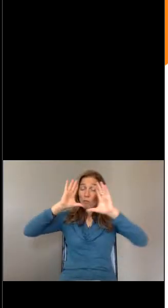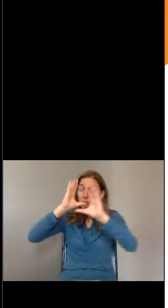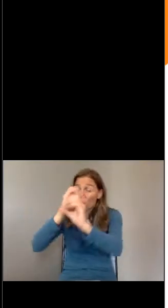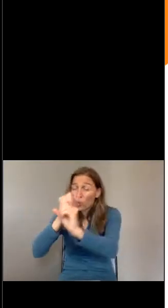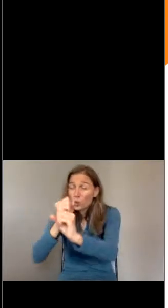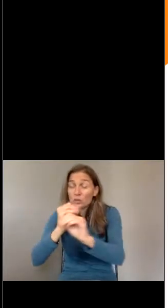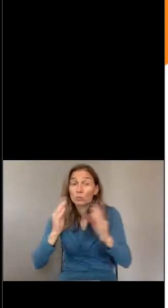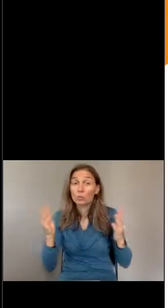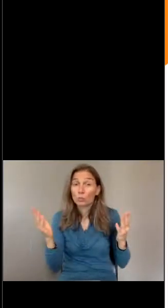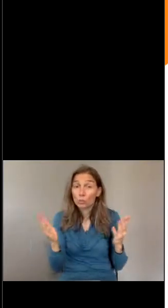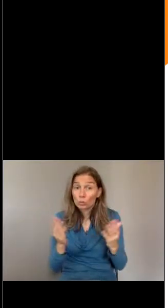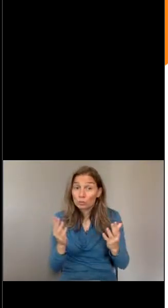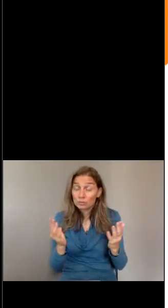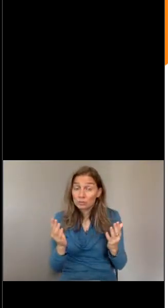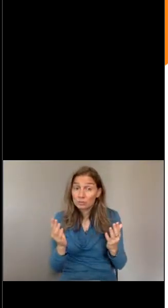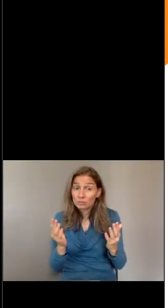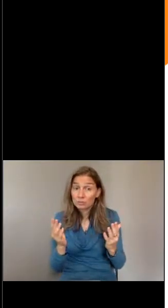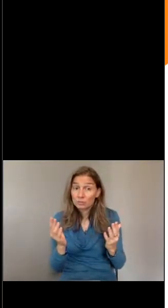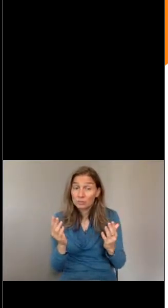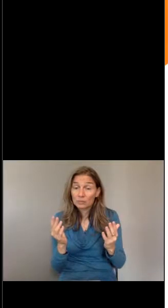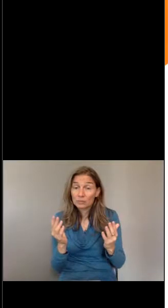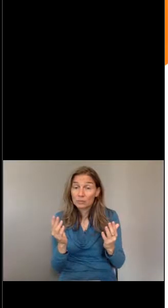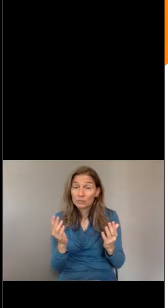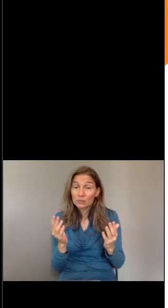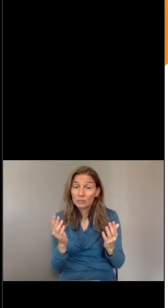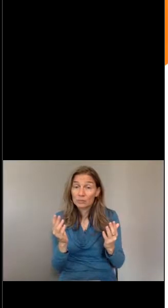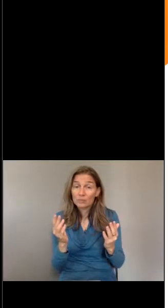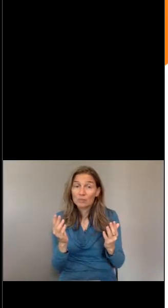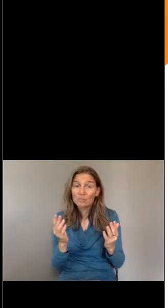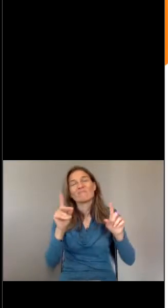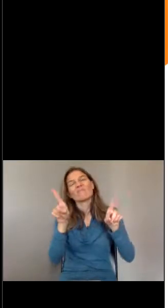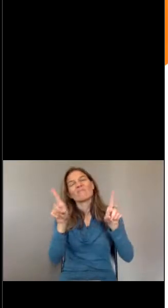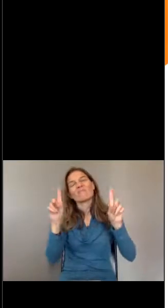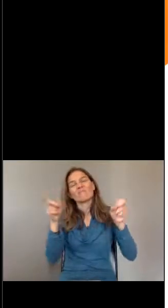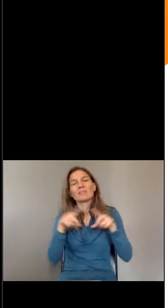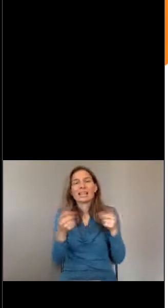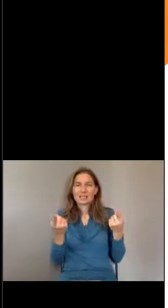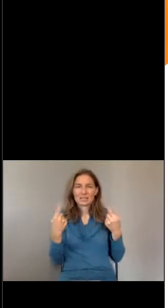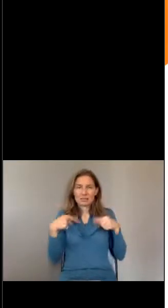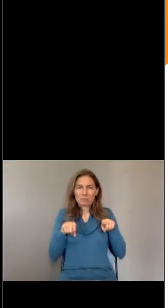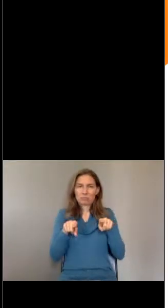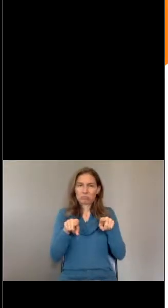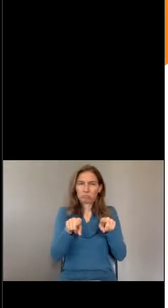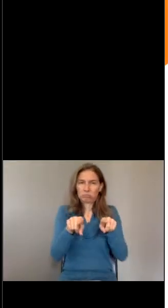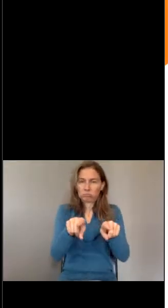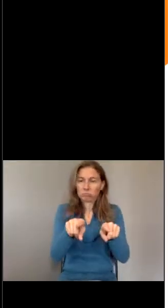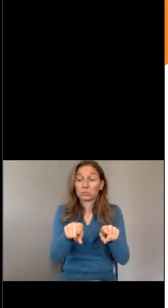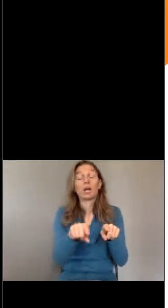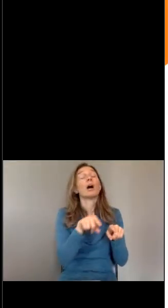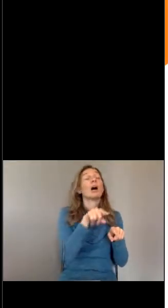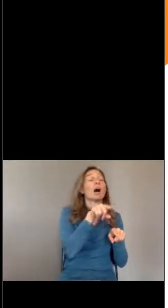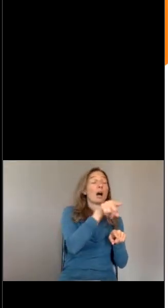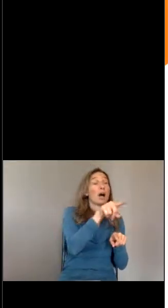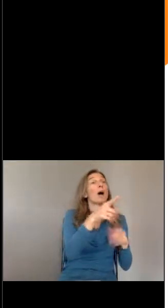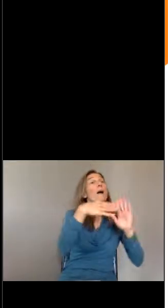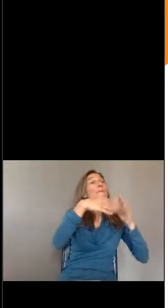that we're taking a very twin track approach, on supporting the mainstream schemes but making sure